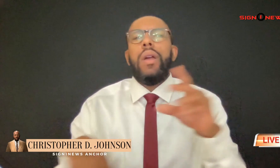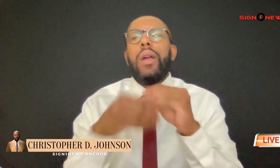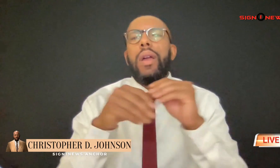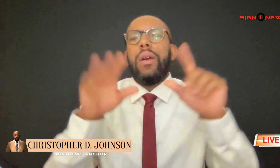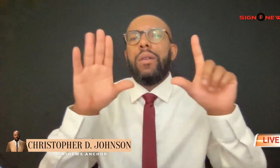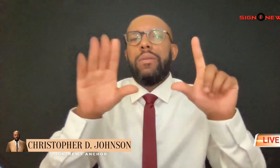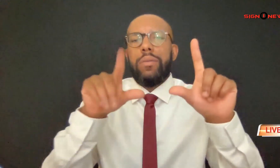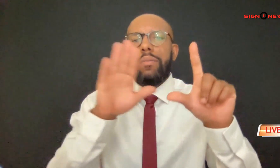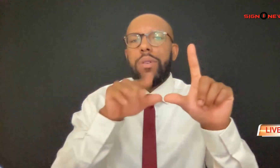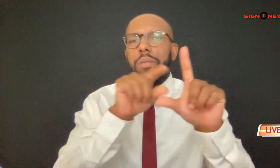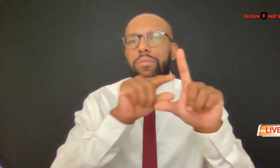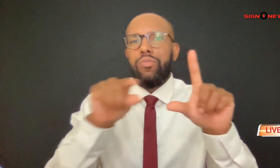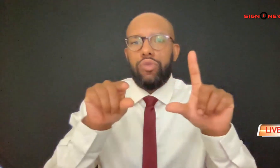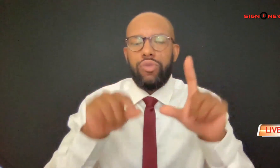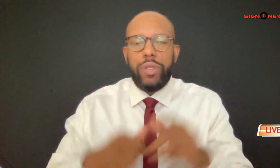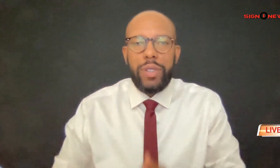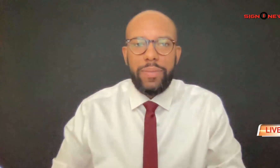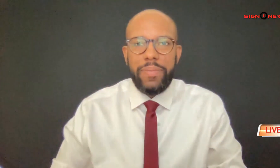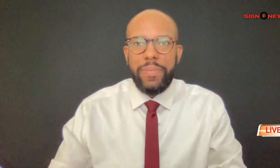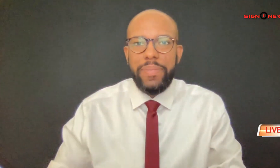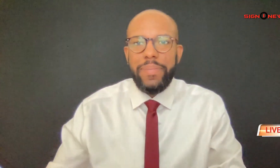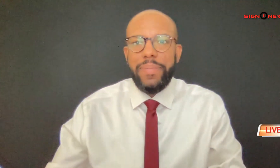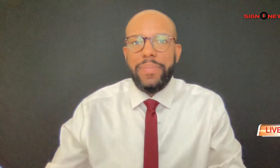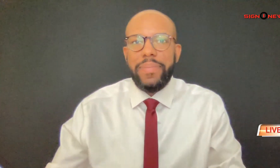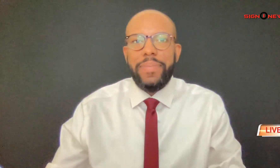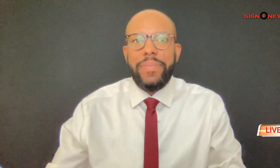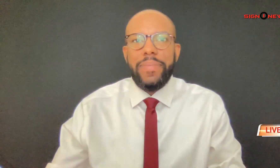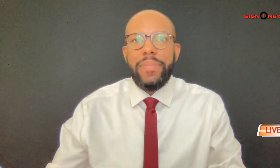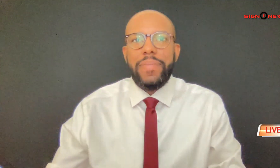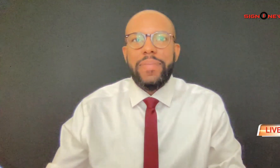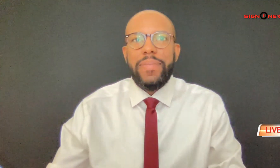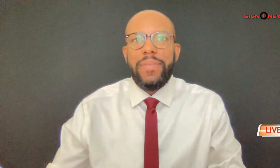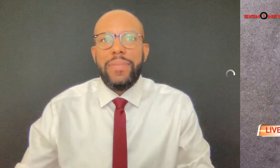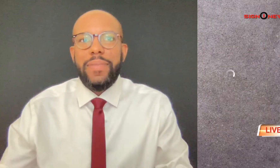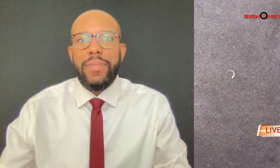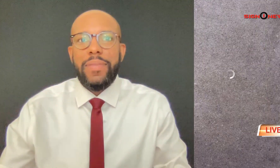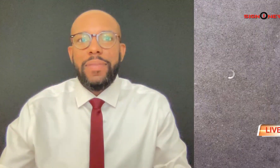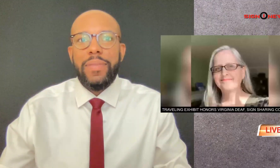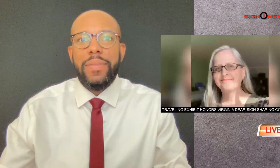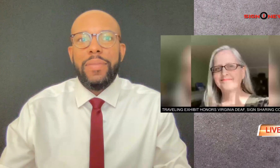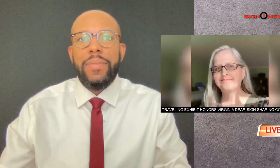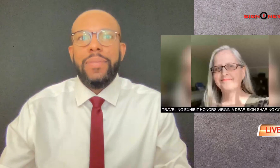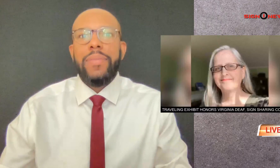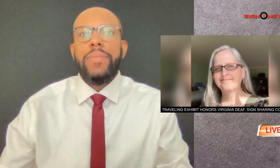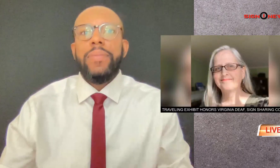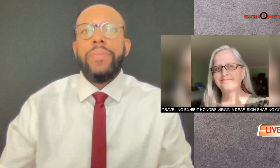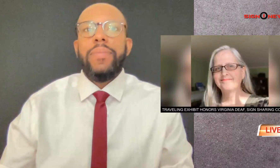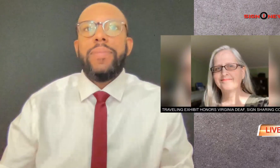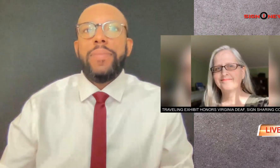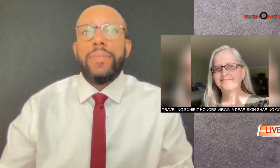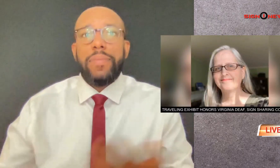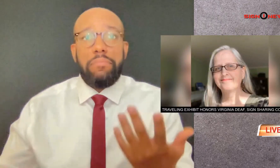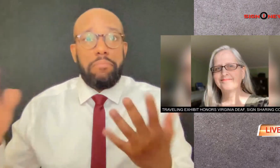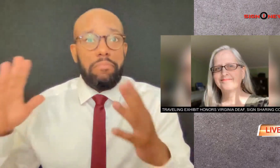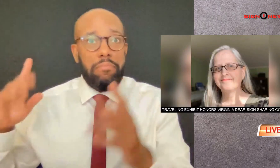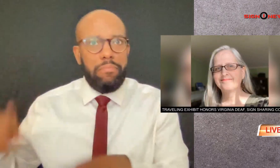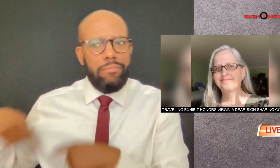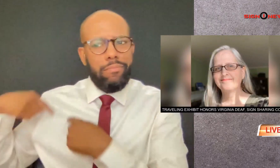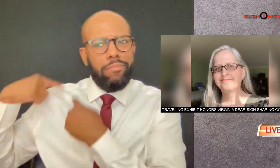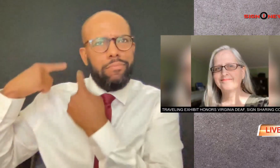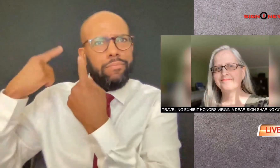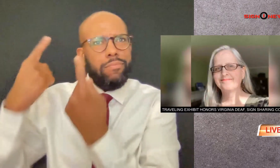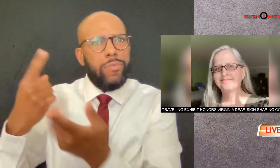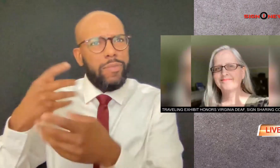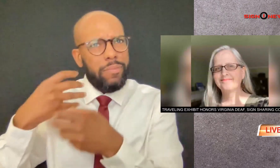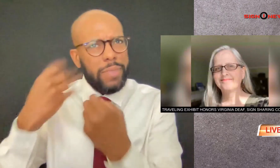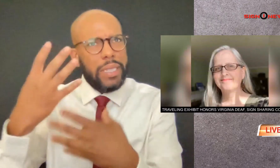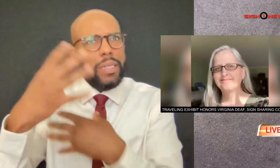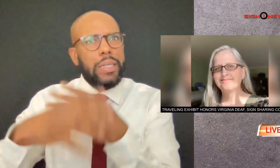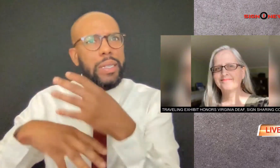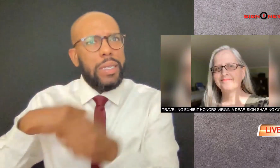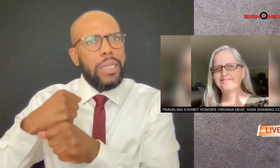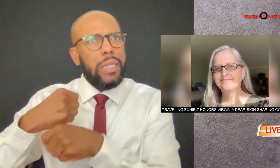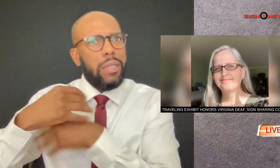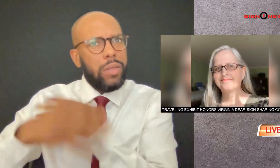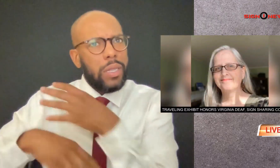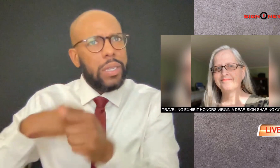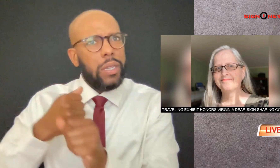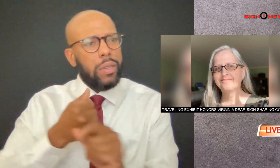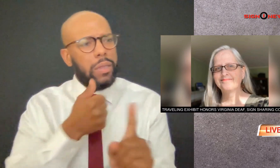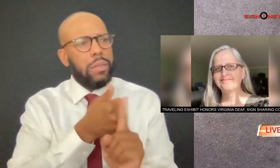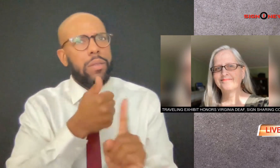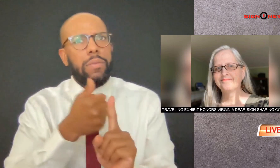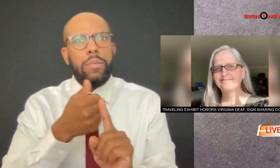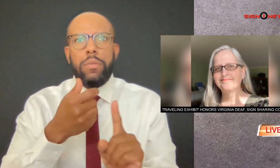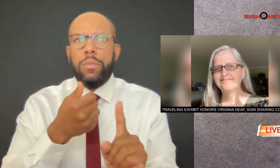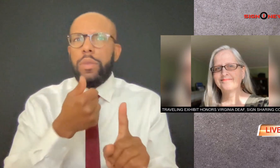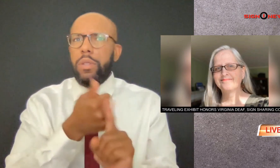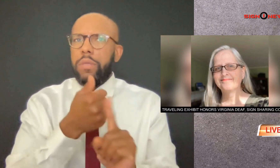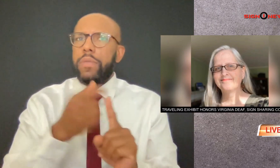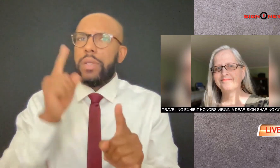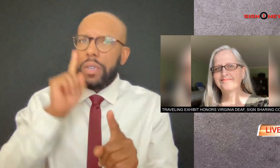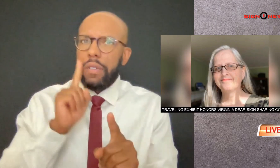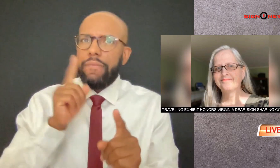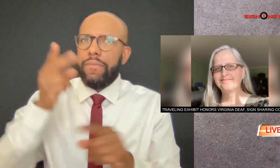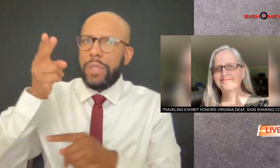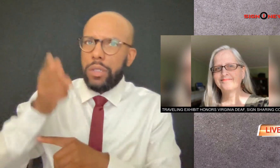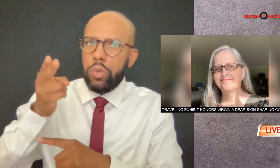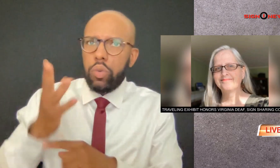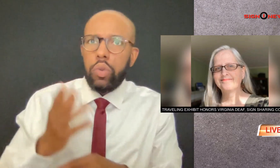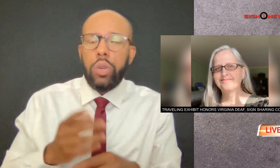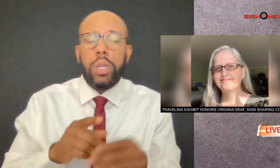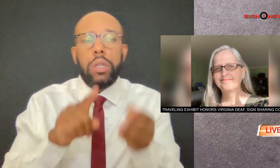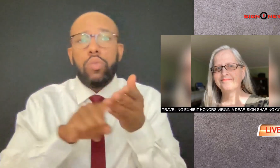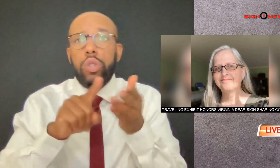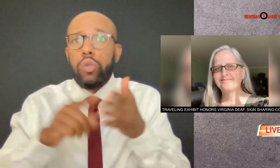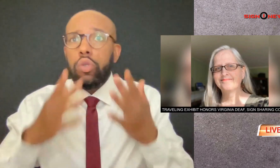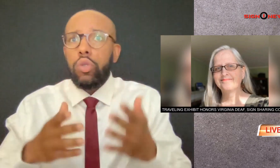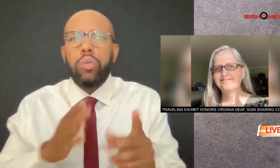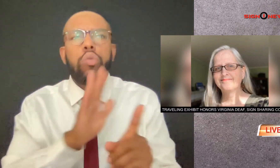the screen